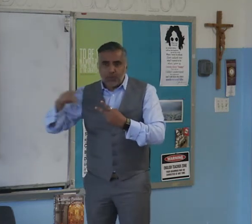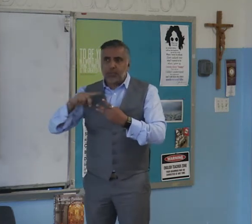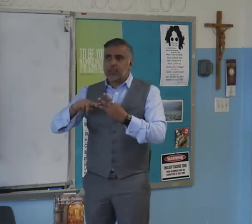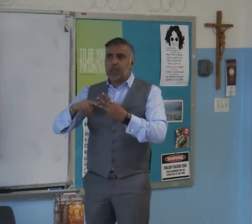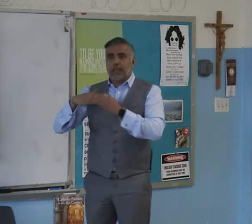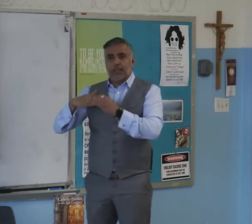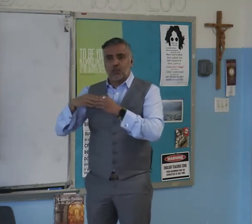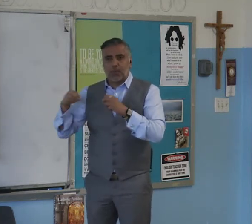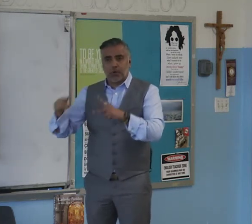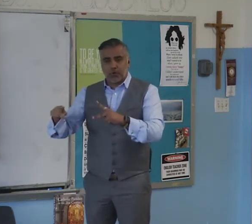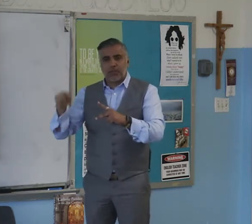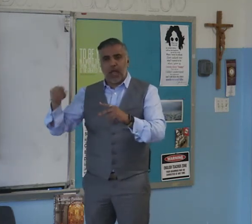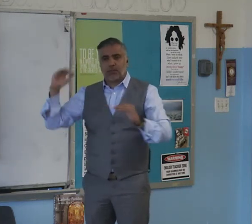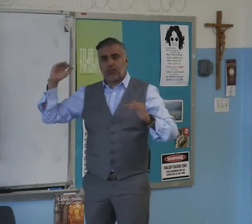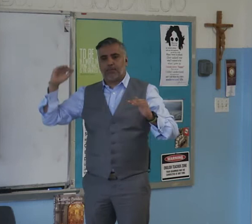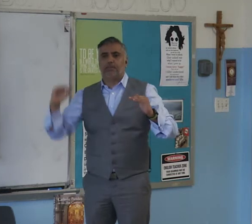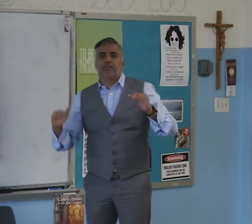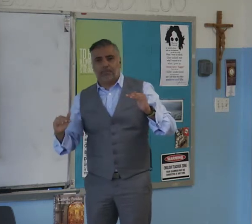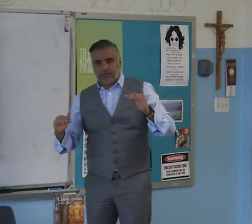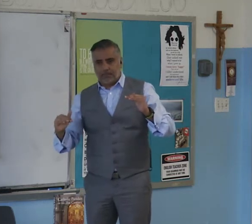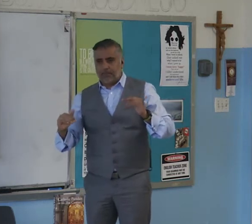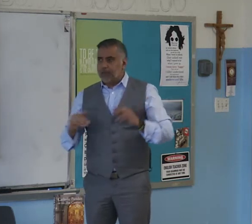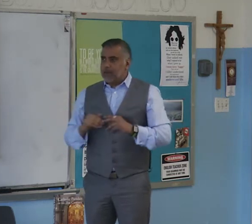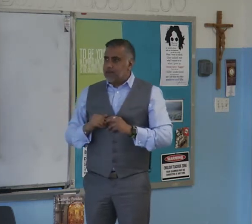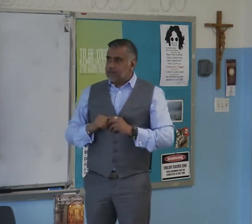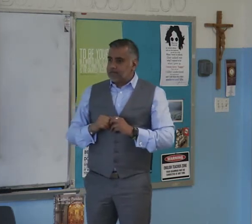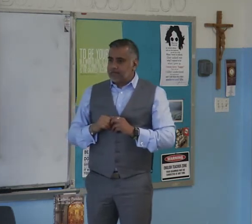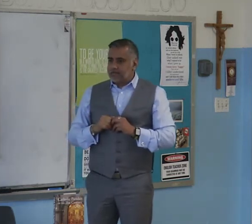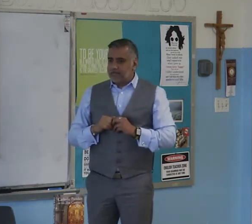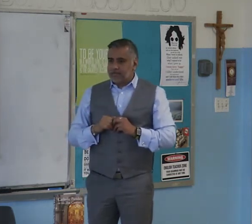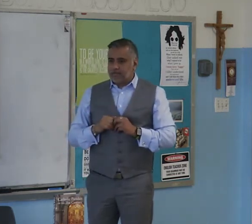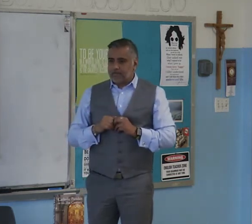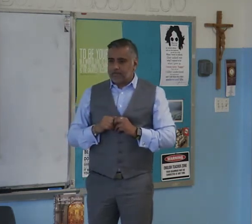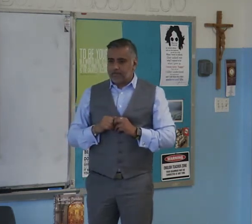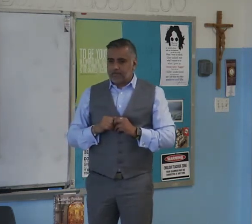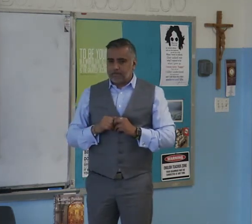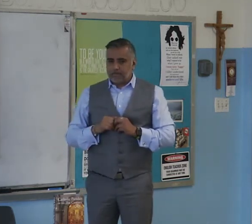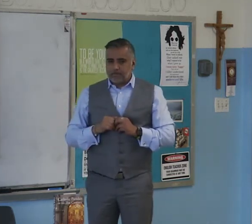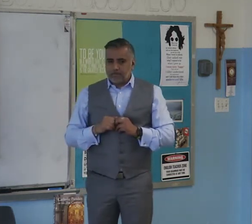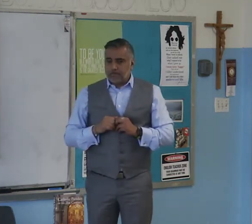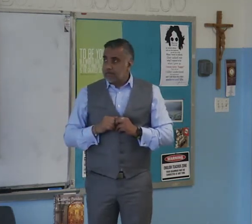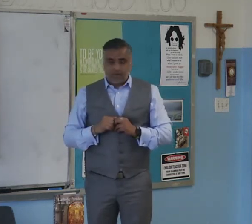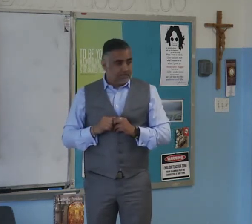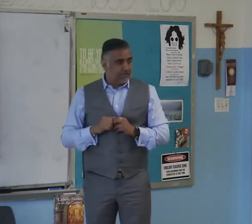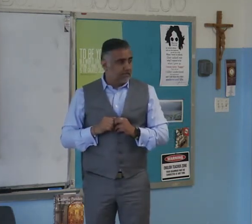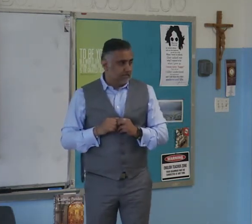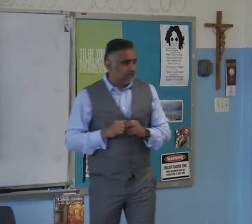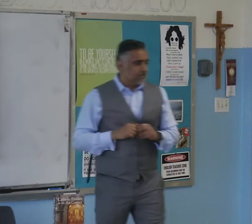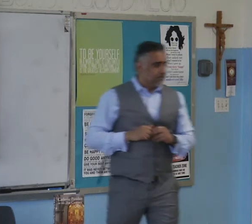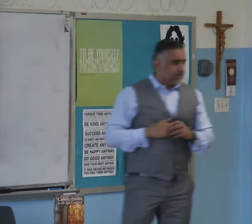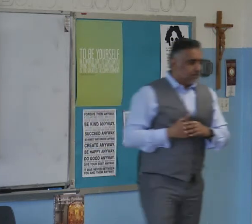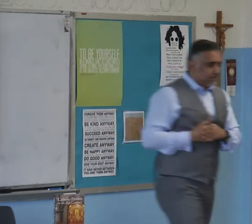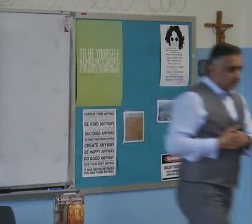leadership opportunities within the parish itself, and so when we asked here